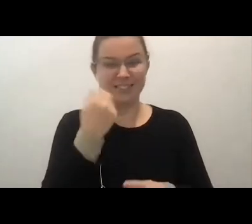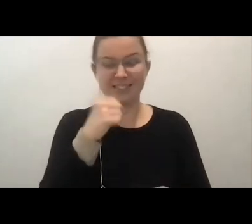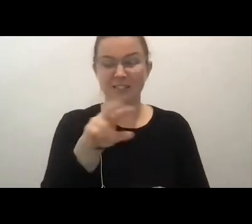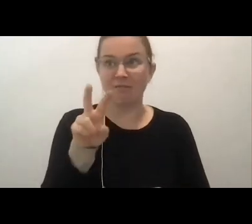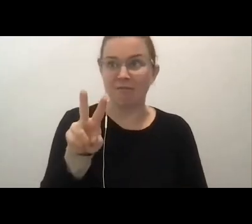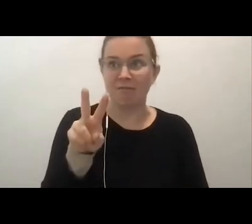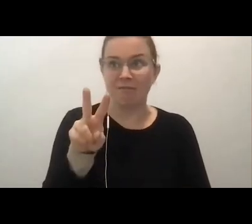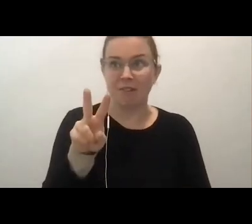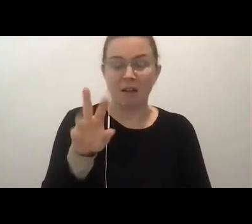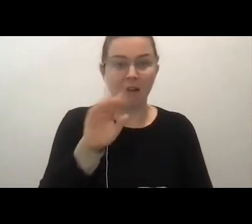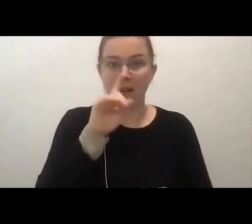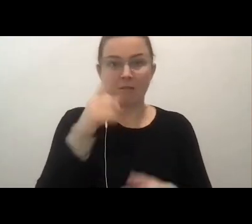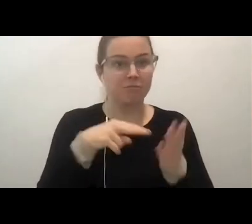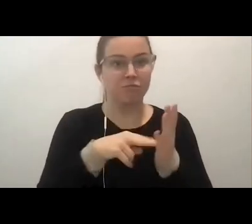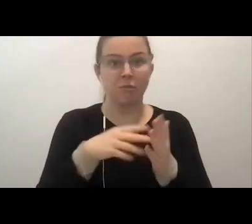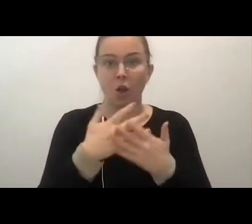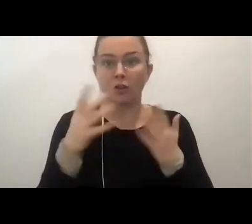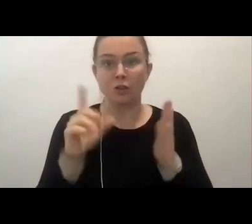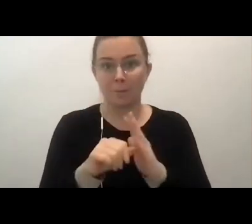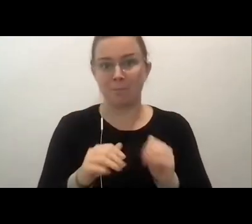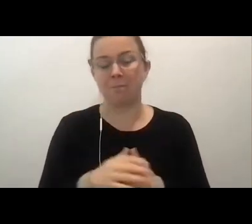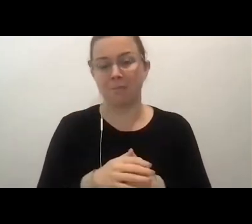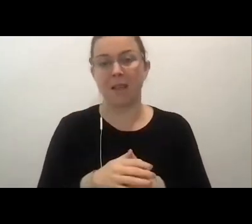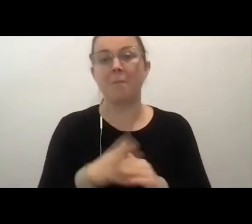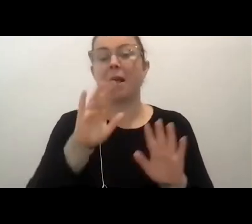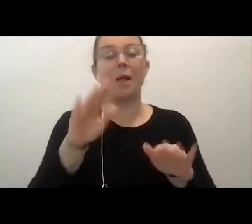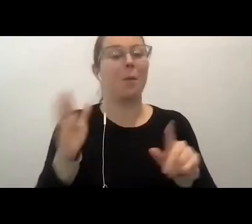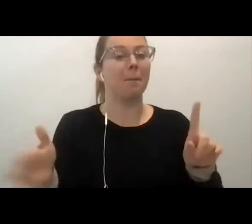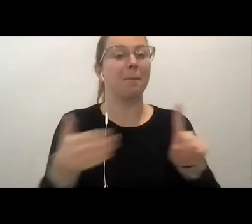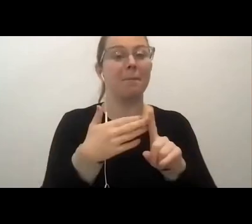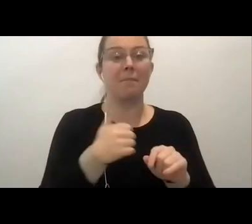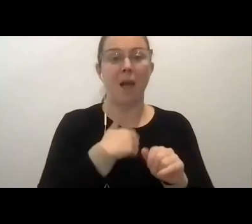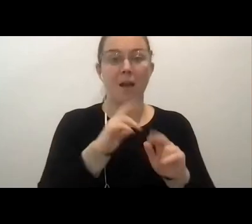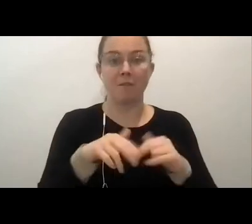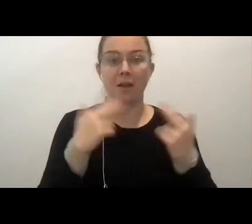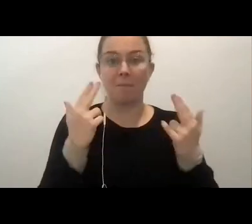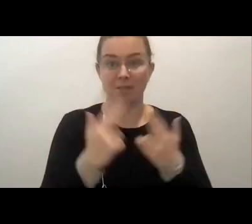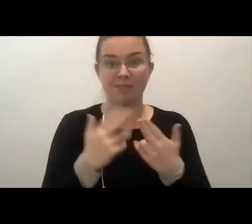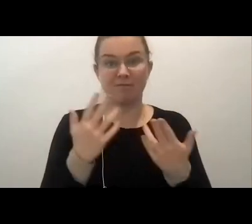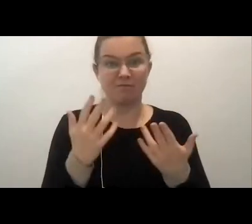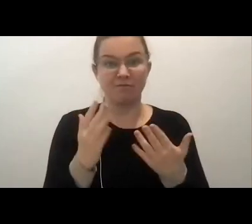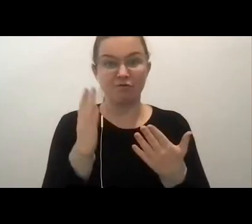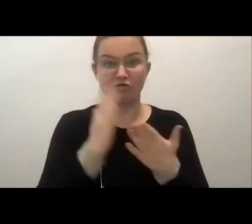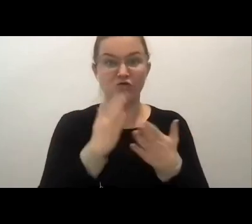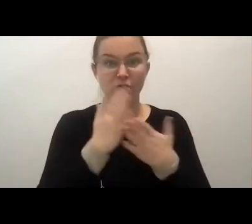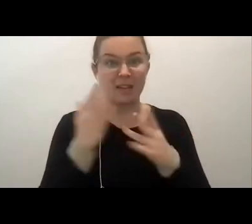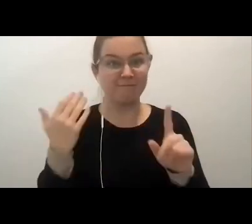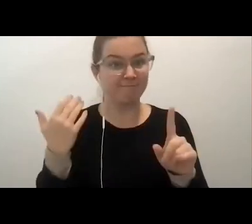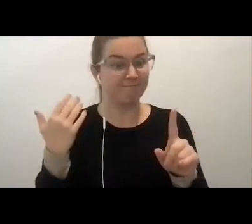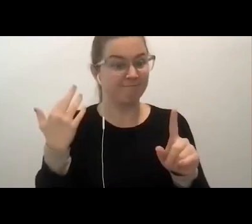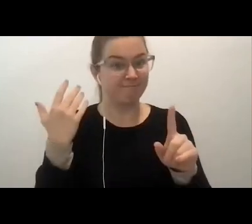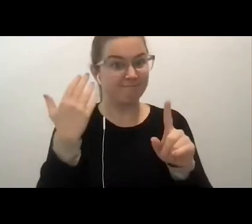so anyway, back to my family. So, clearly all these years it had been the deaf elephant